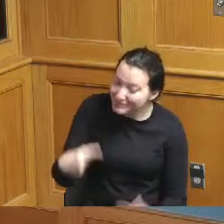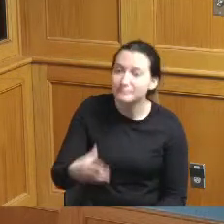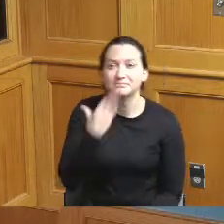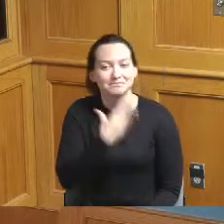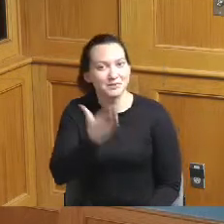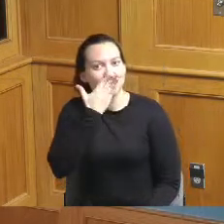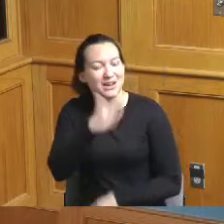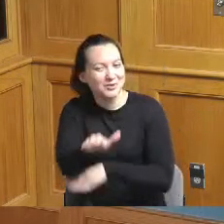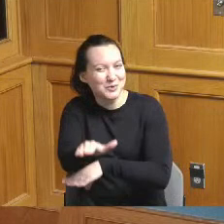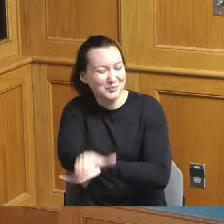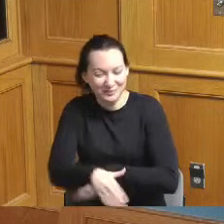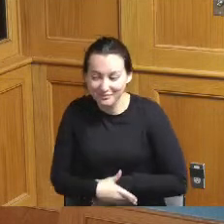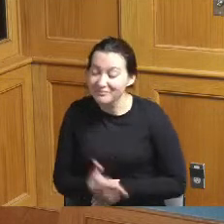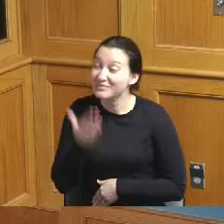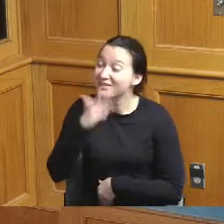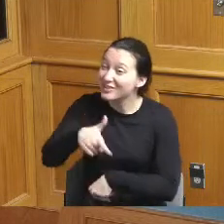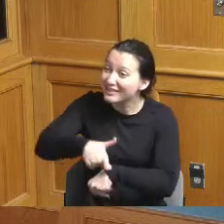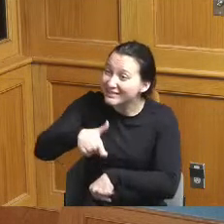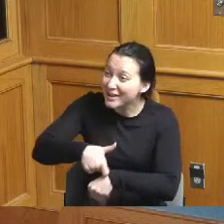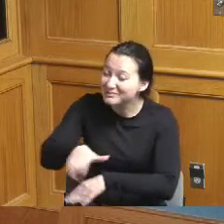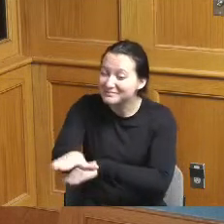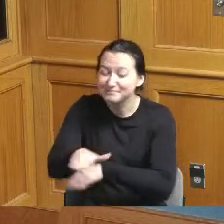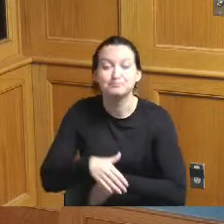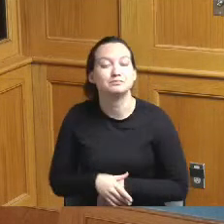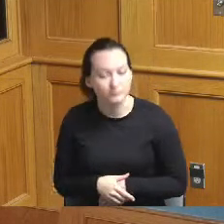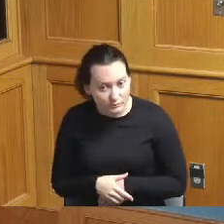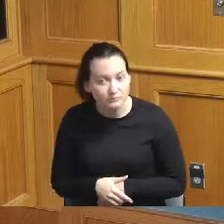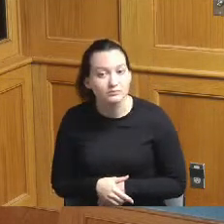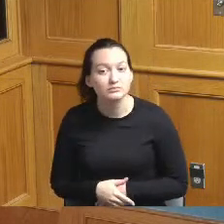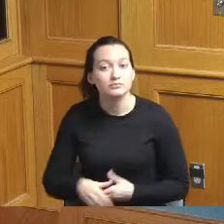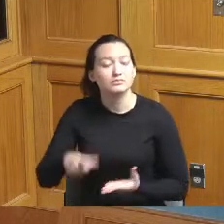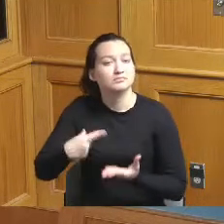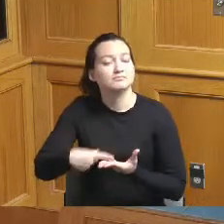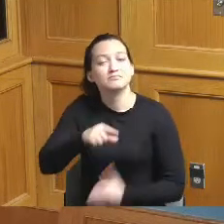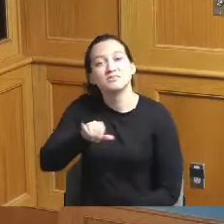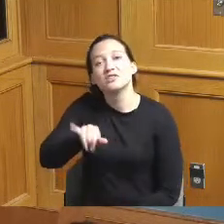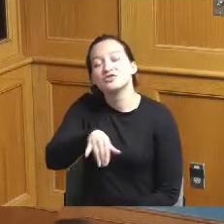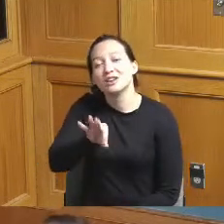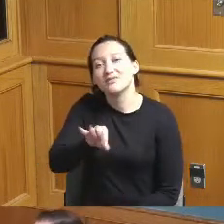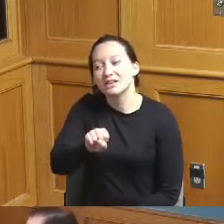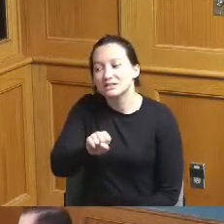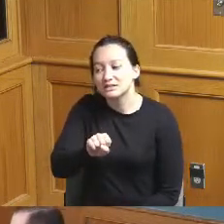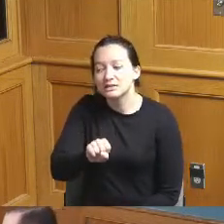Commissioners thank you for your time this afternoon to go through our GFS 2023 budget